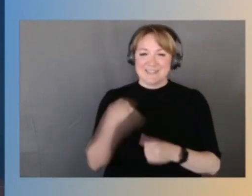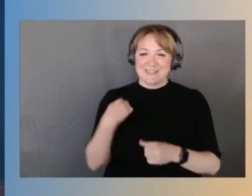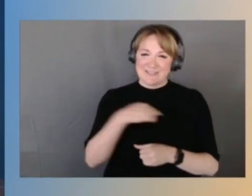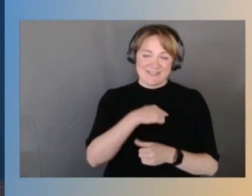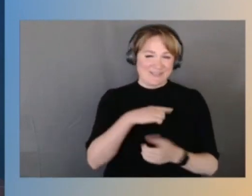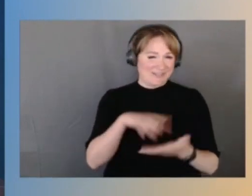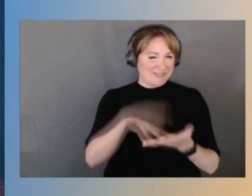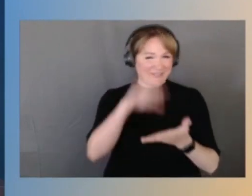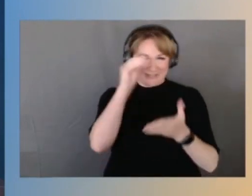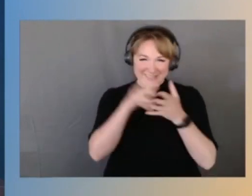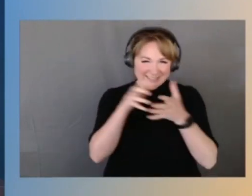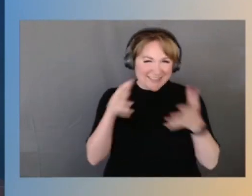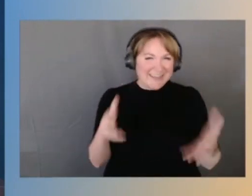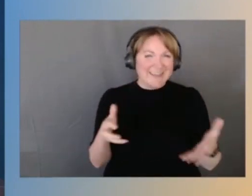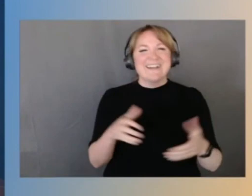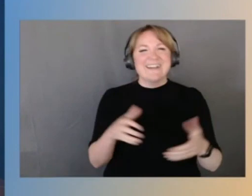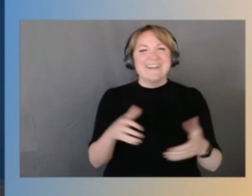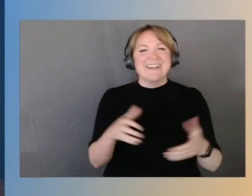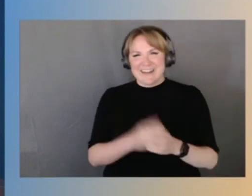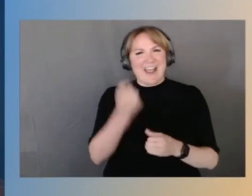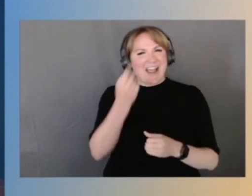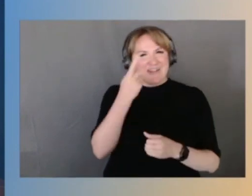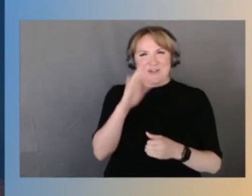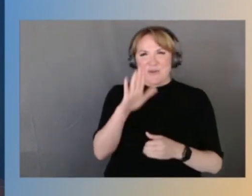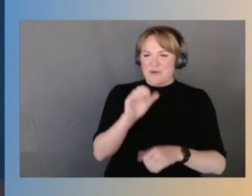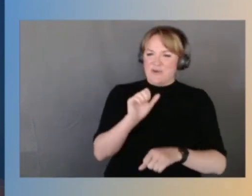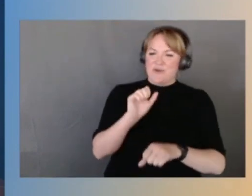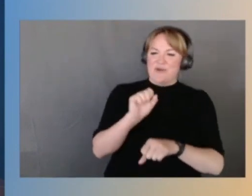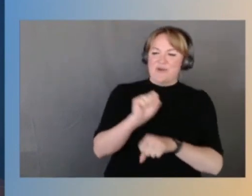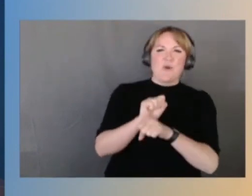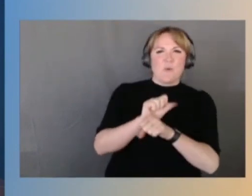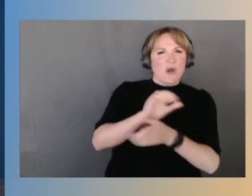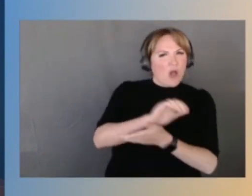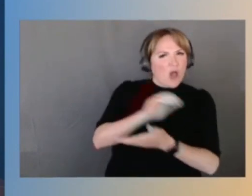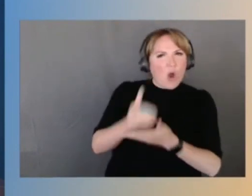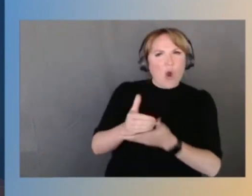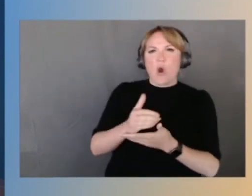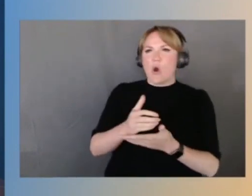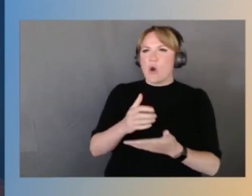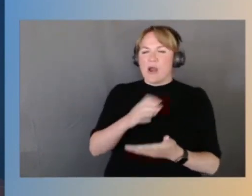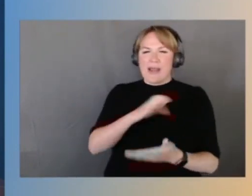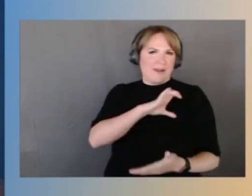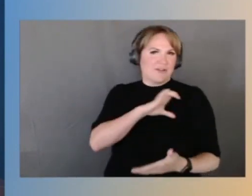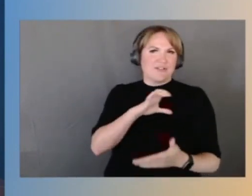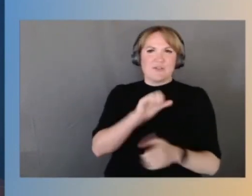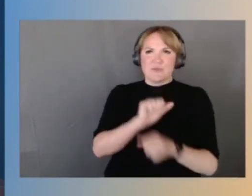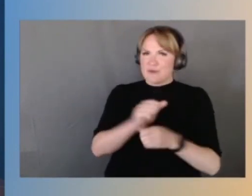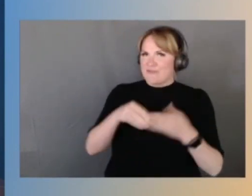understand your workload characteristics, be flexible and check out Compute Optimizer. Yeah, absolutely.